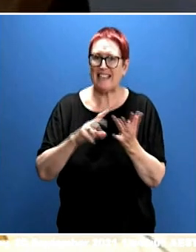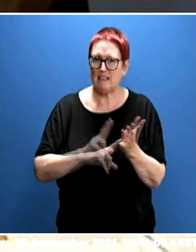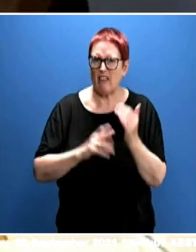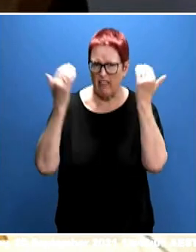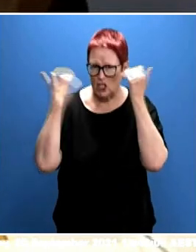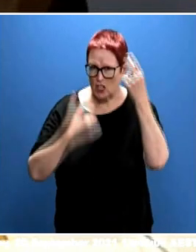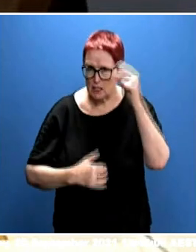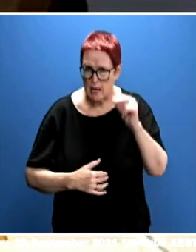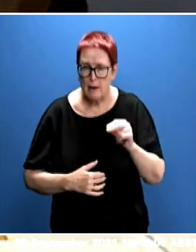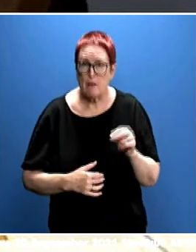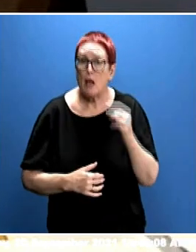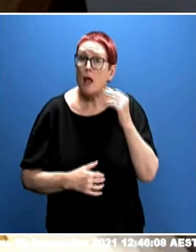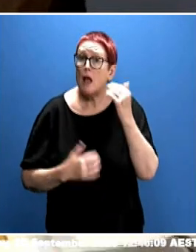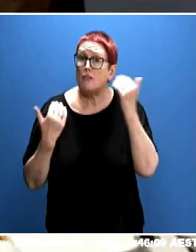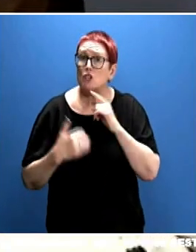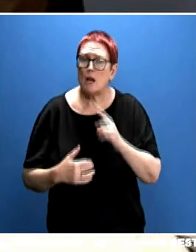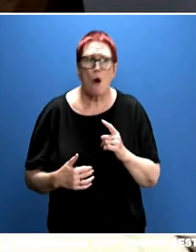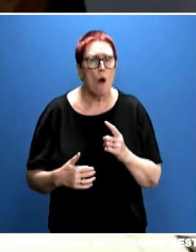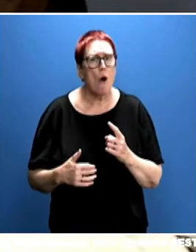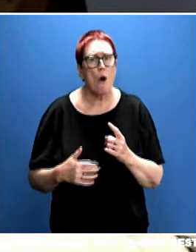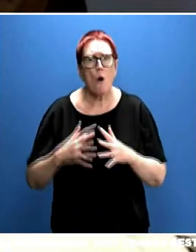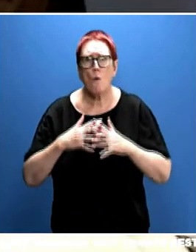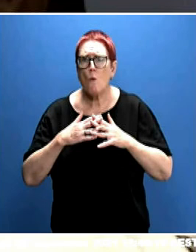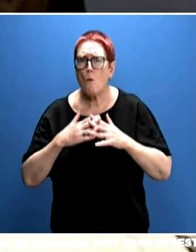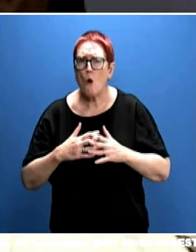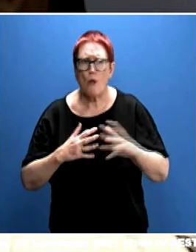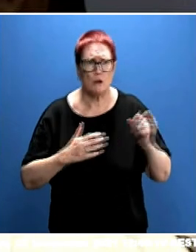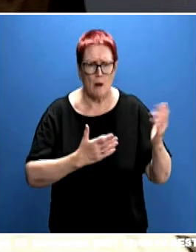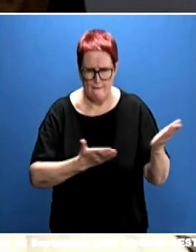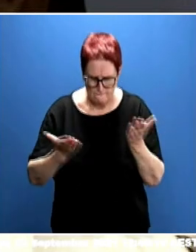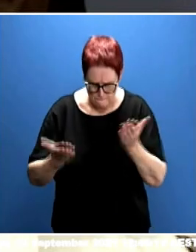it was for her to have material before her which spoke to some of the